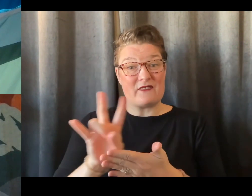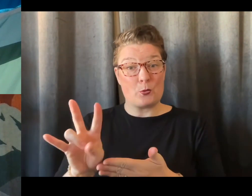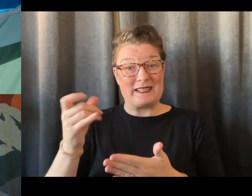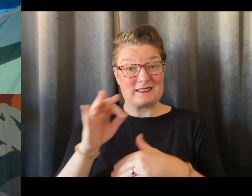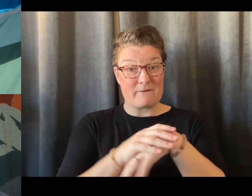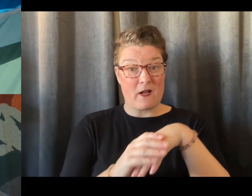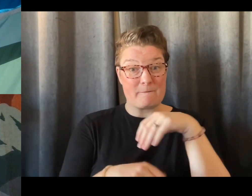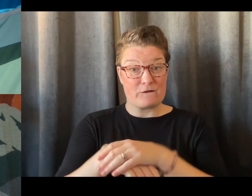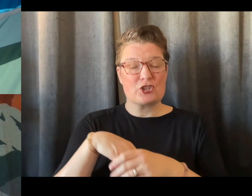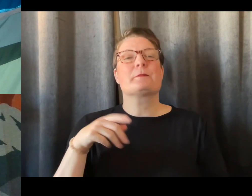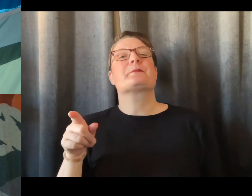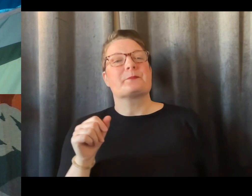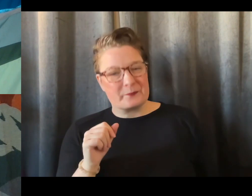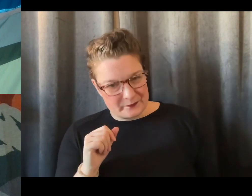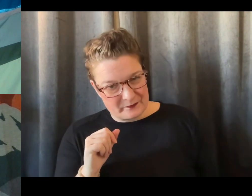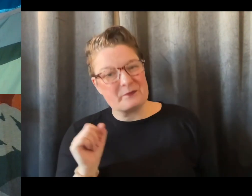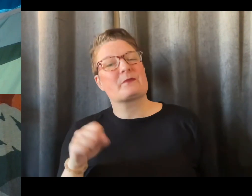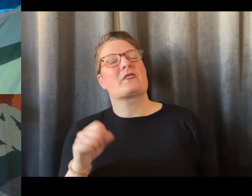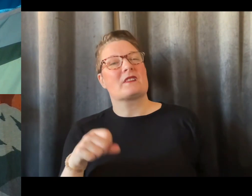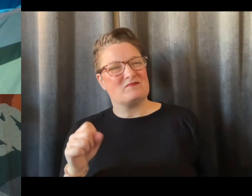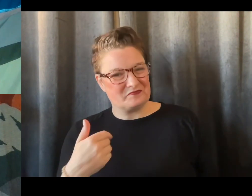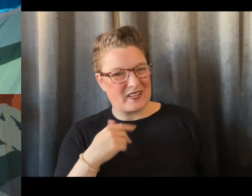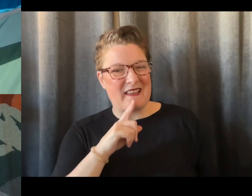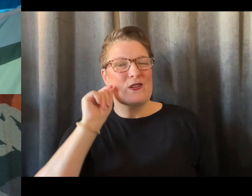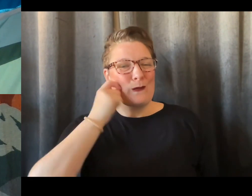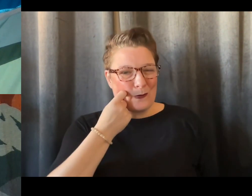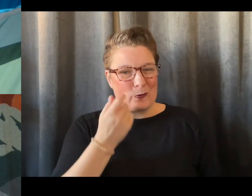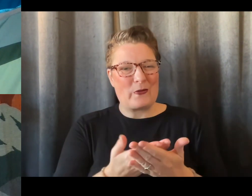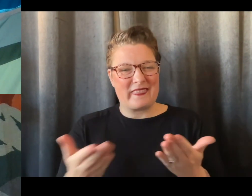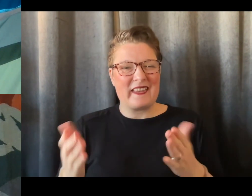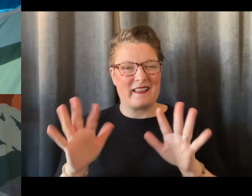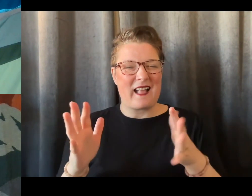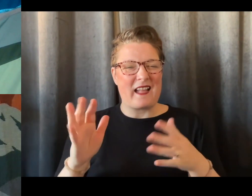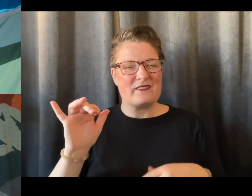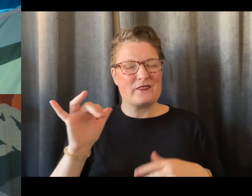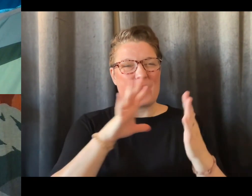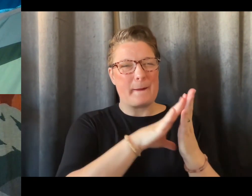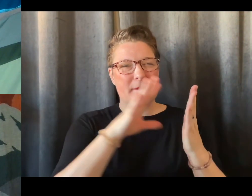there's this really cool thing that is kind of a mirror of the Omer, the seven weeks of the Omer.